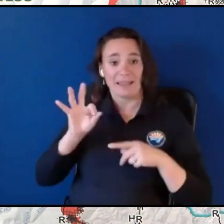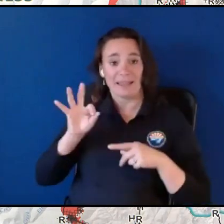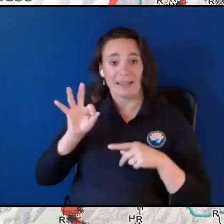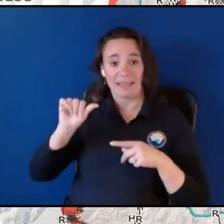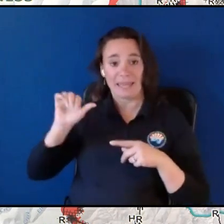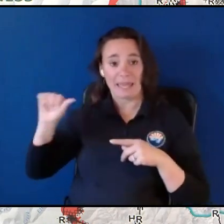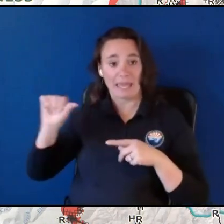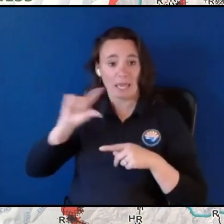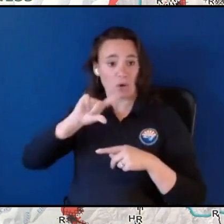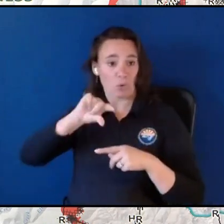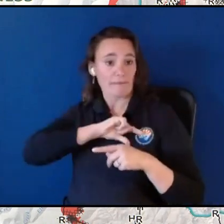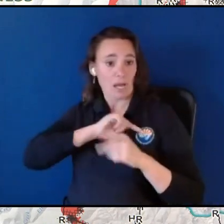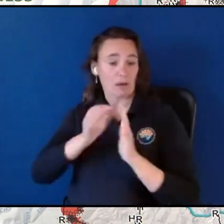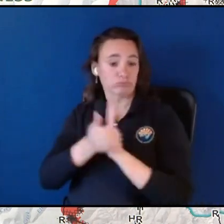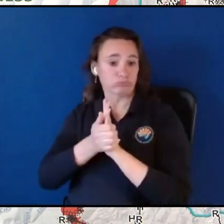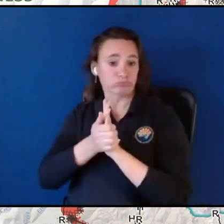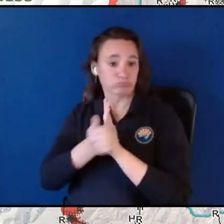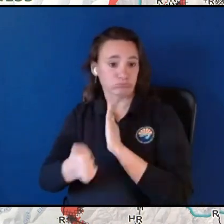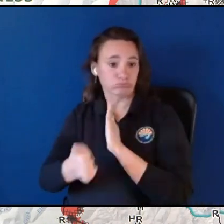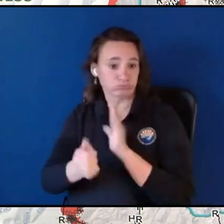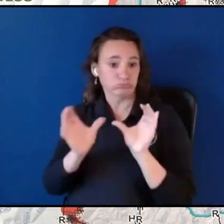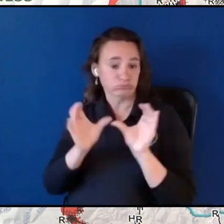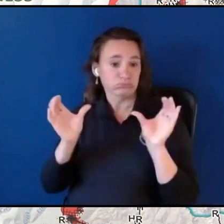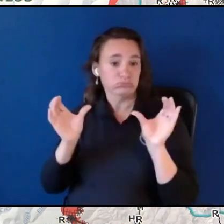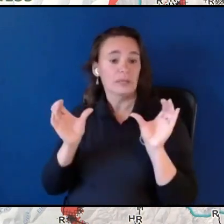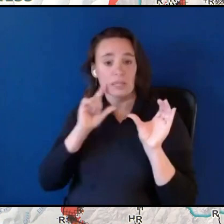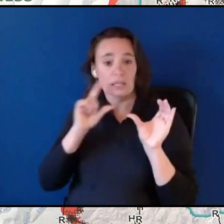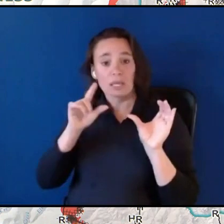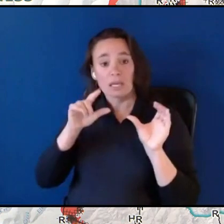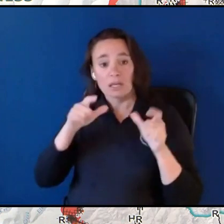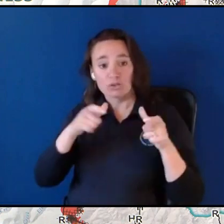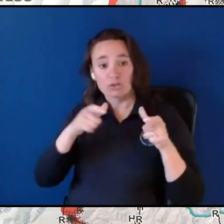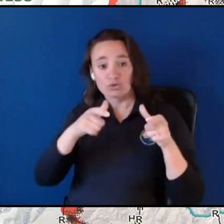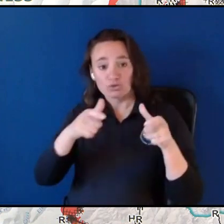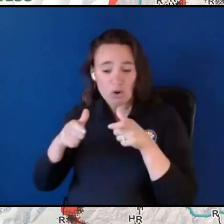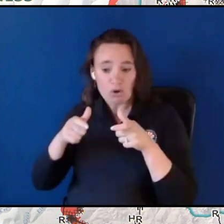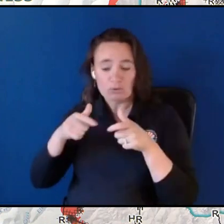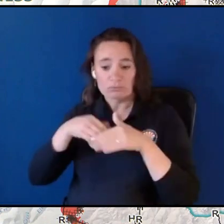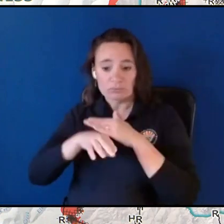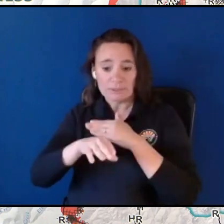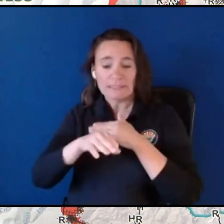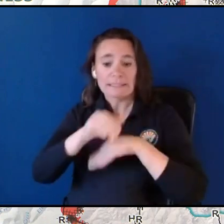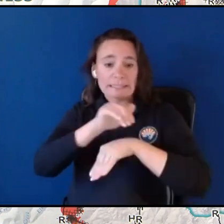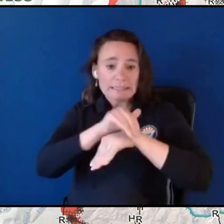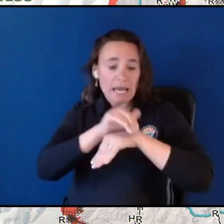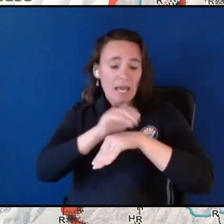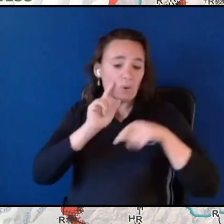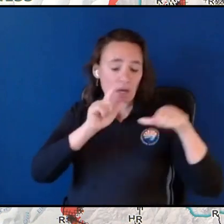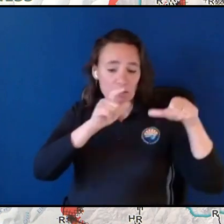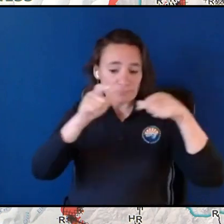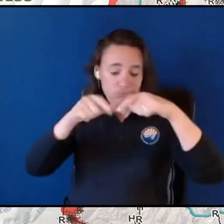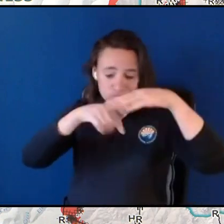predominantly at night and what they'll do is they'll provide us video surveillance and IR back down to the ground.